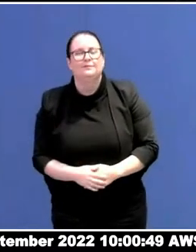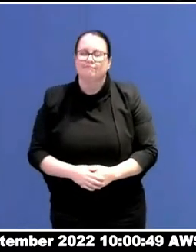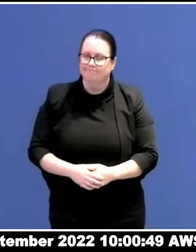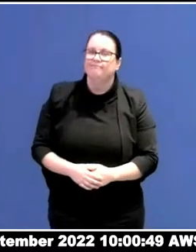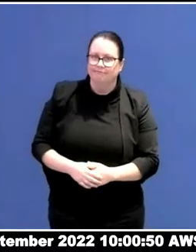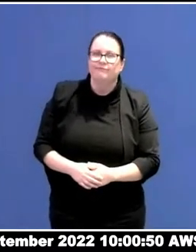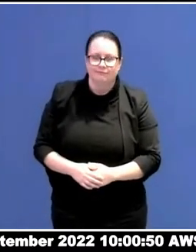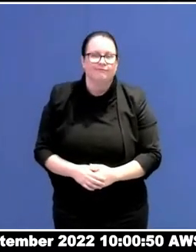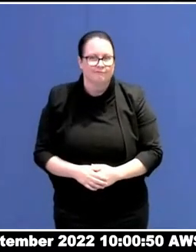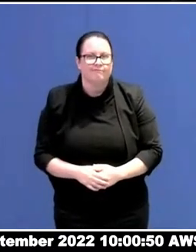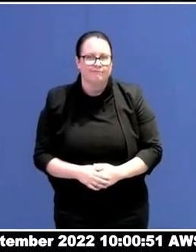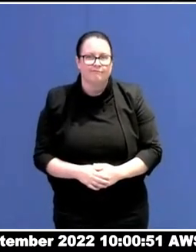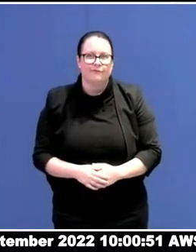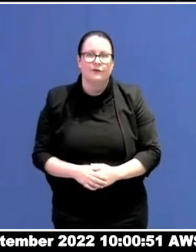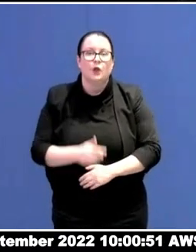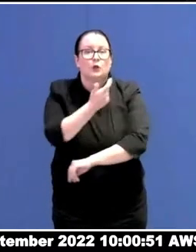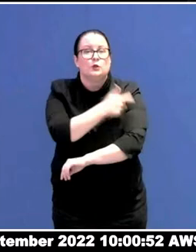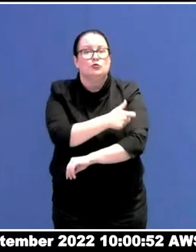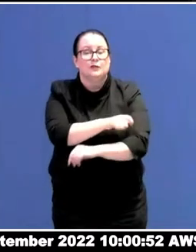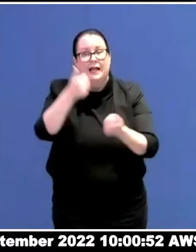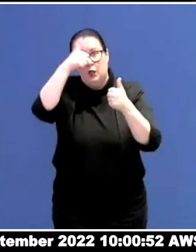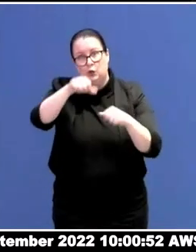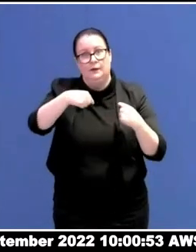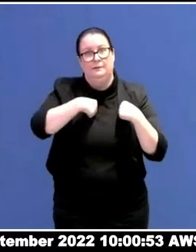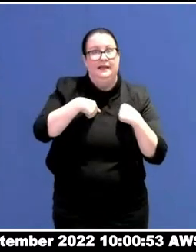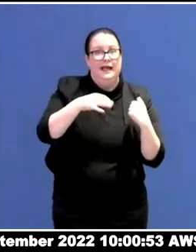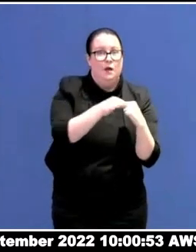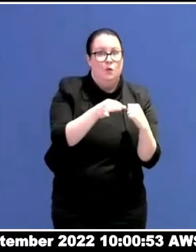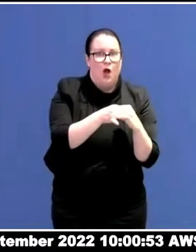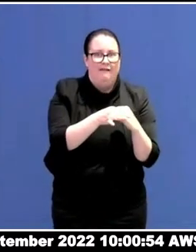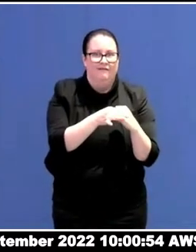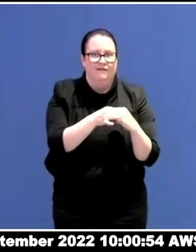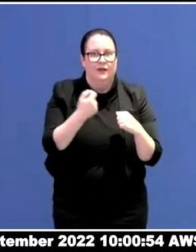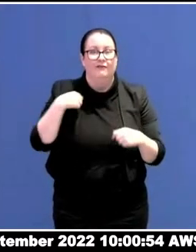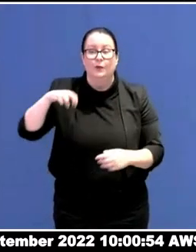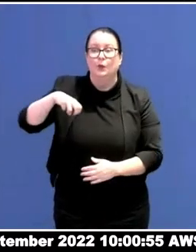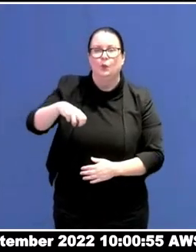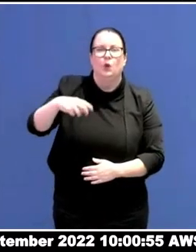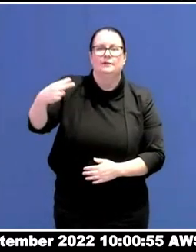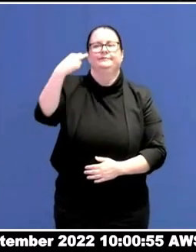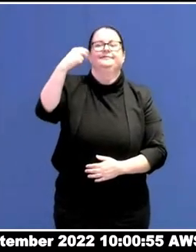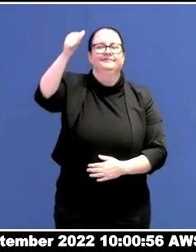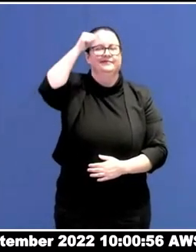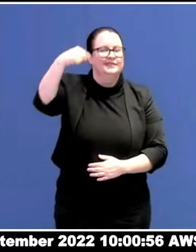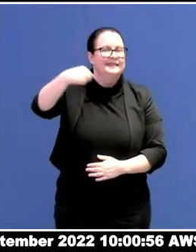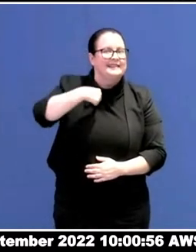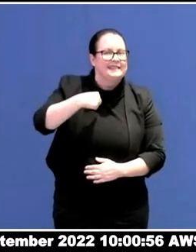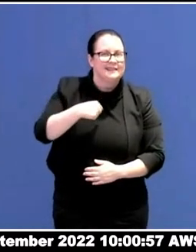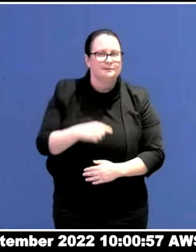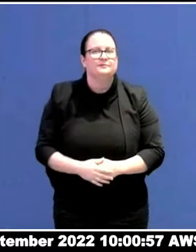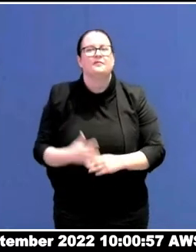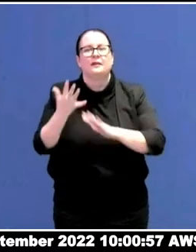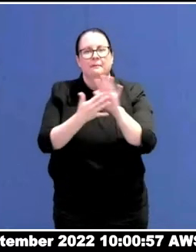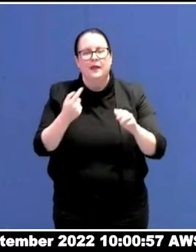They would know both myself and Kara by sight and they would know that we would be